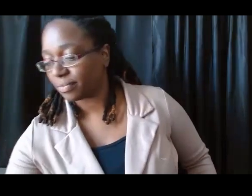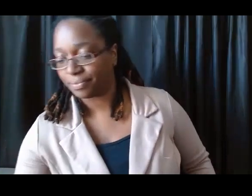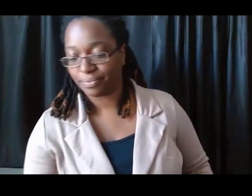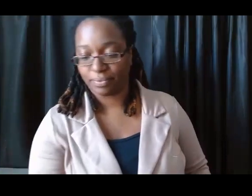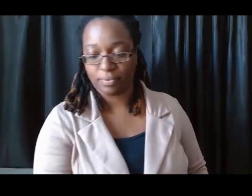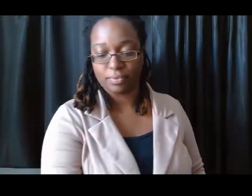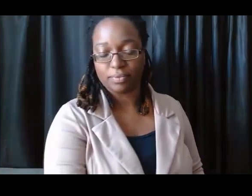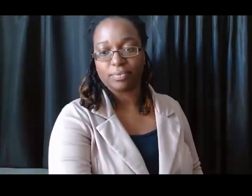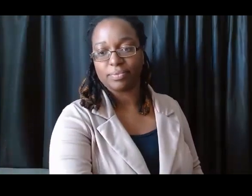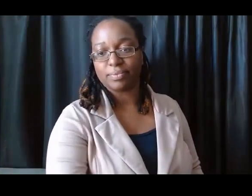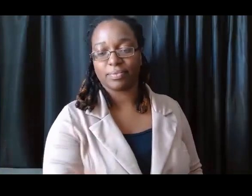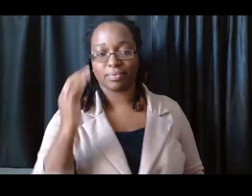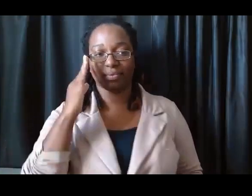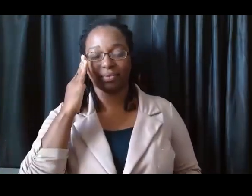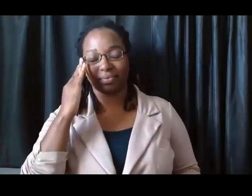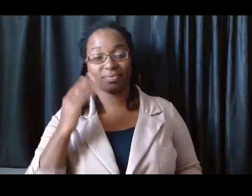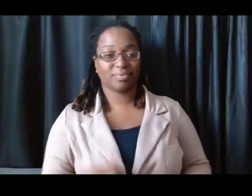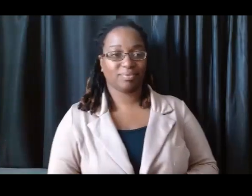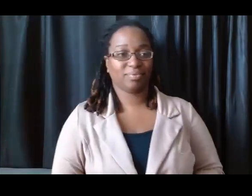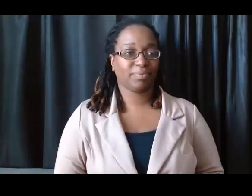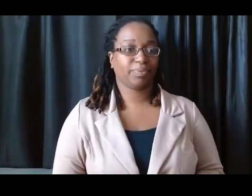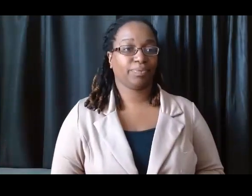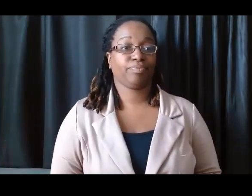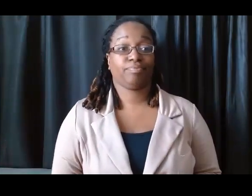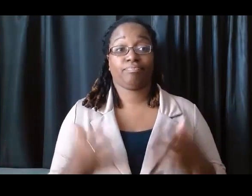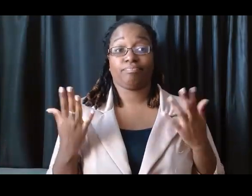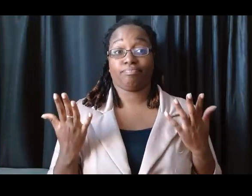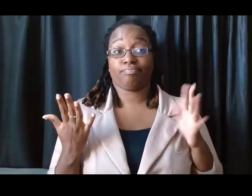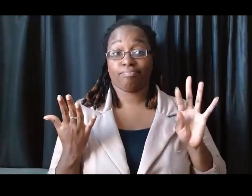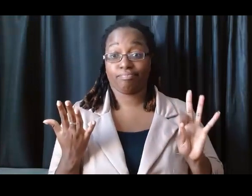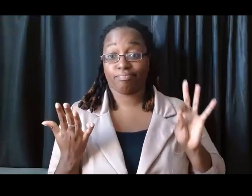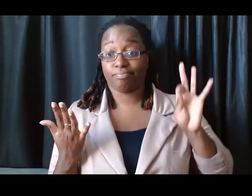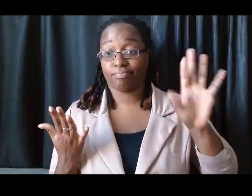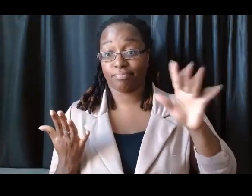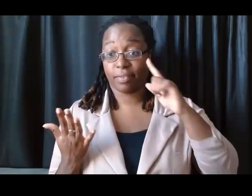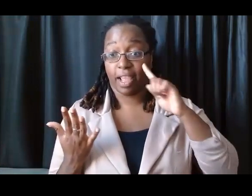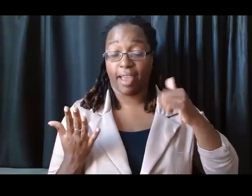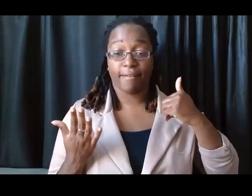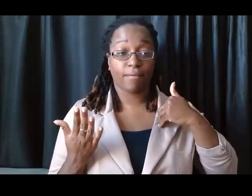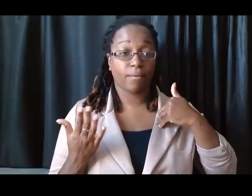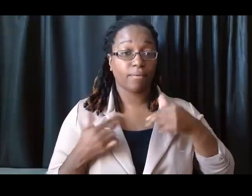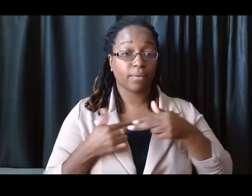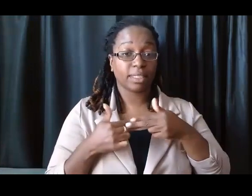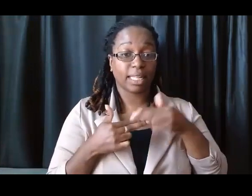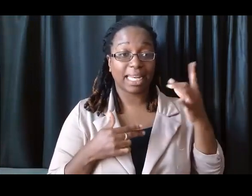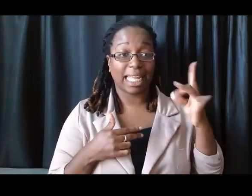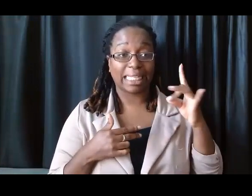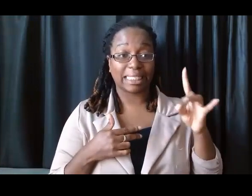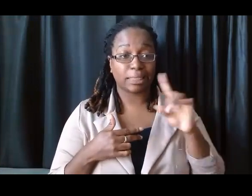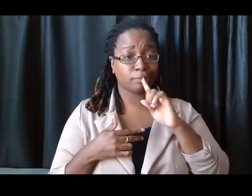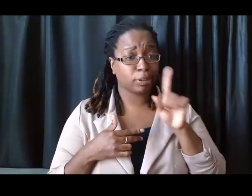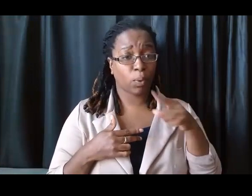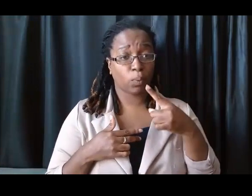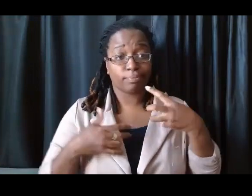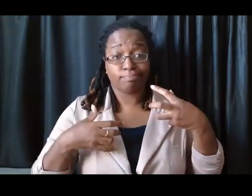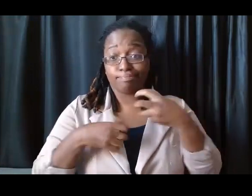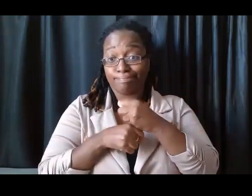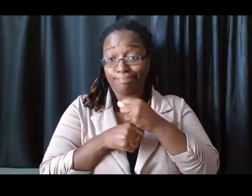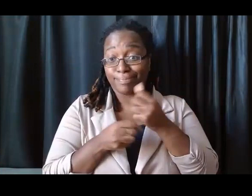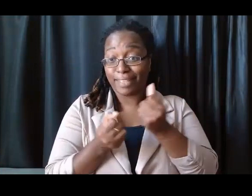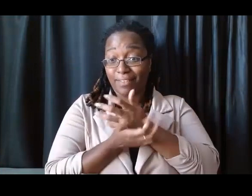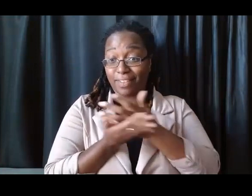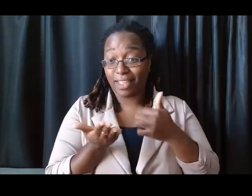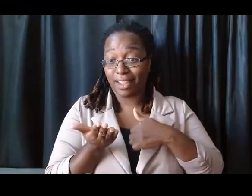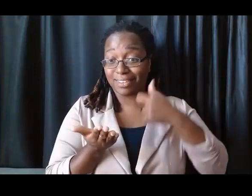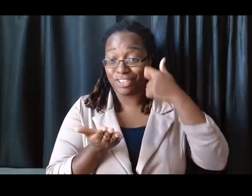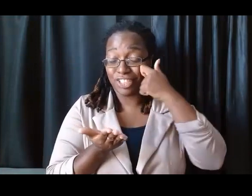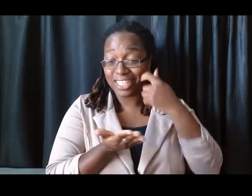So really the tips I got on slide 18 are a summary of everything that I shared and they all support